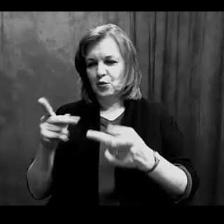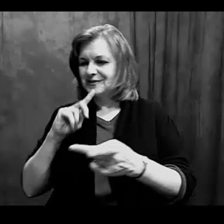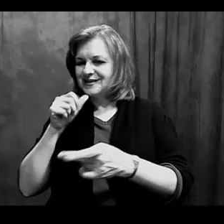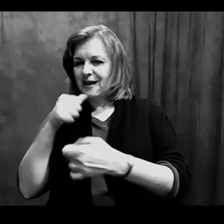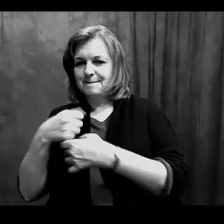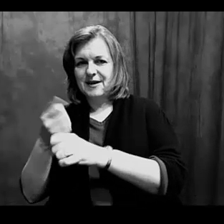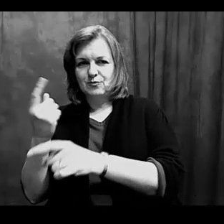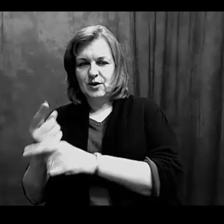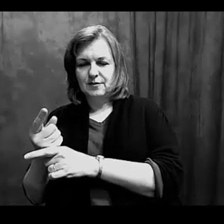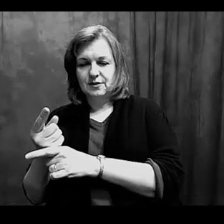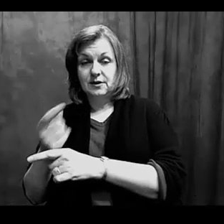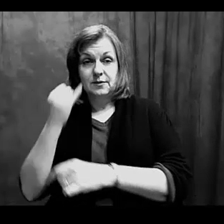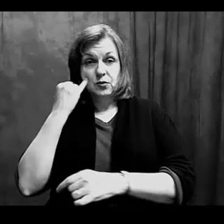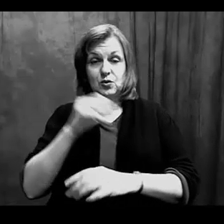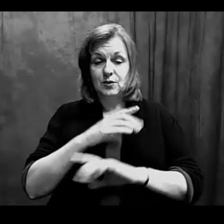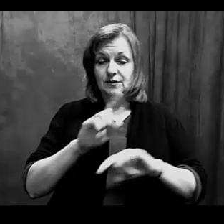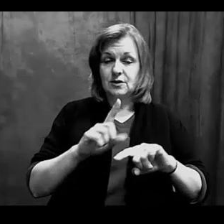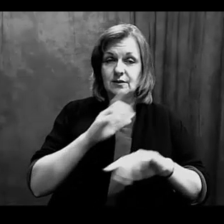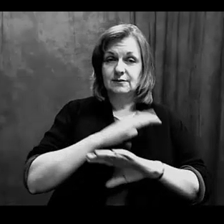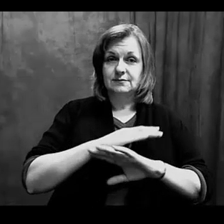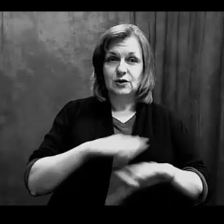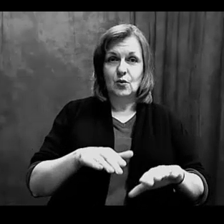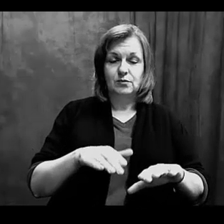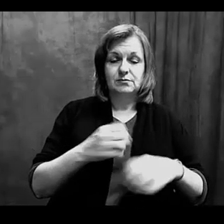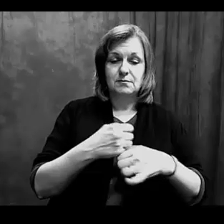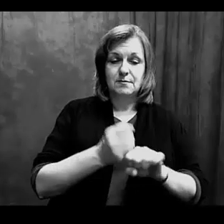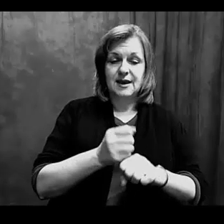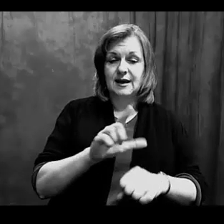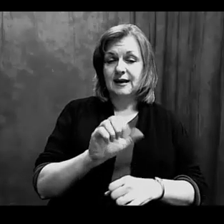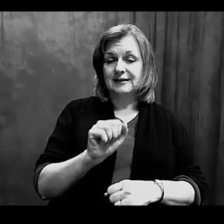lactose - why not?